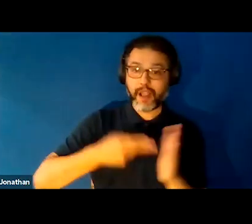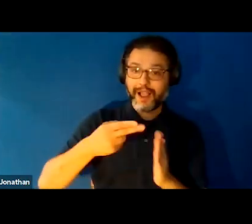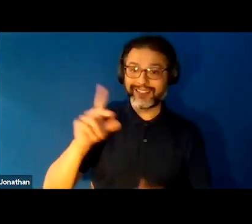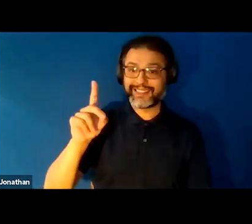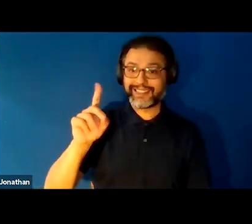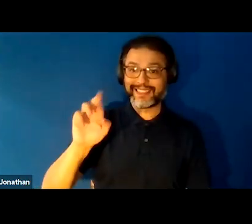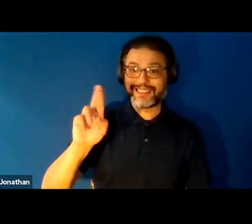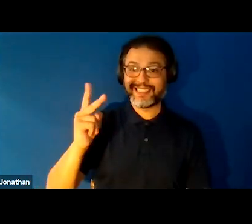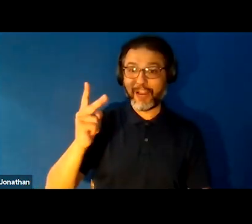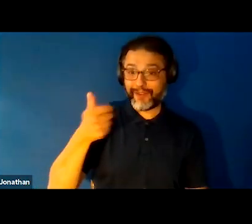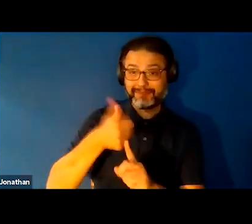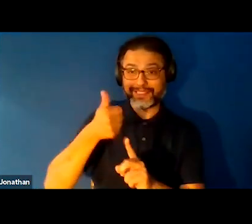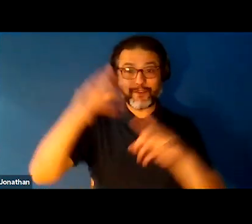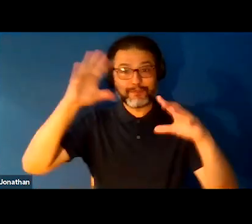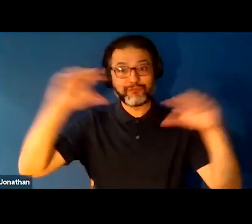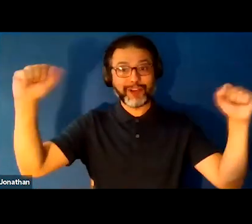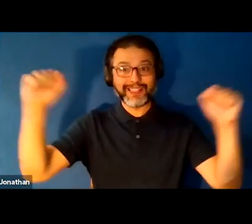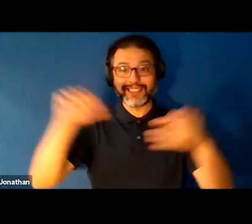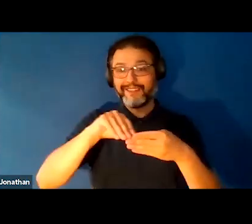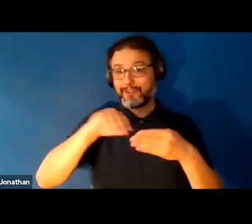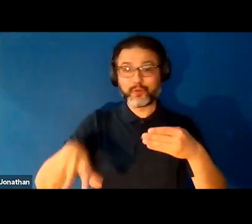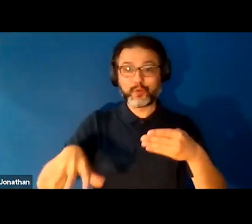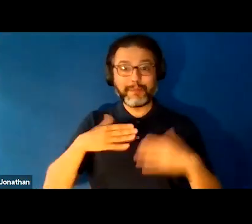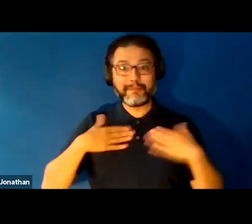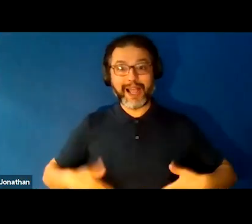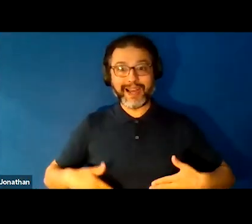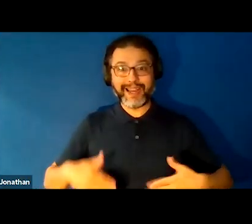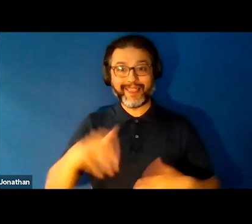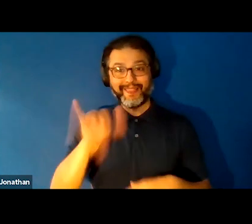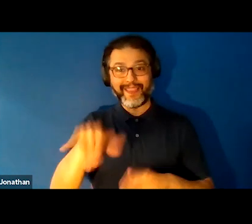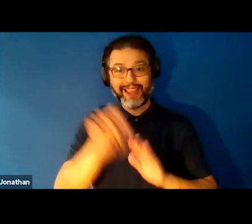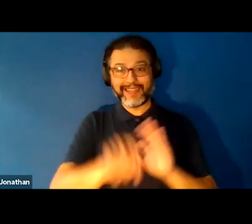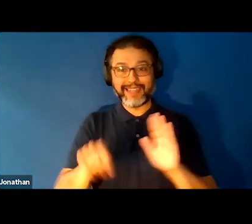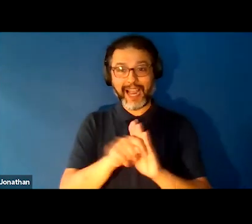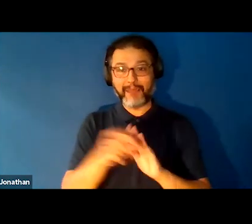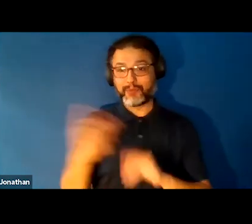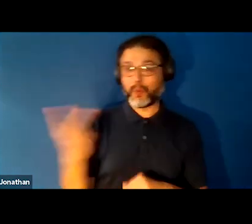then , so we've known each other for a little while as well.